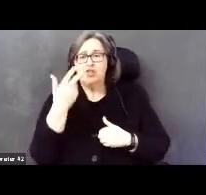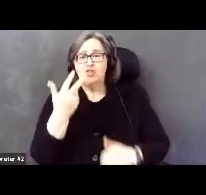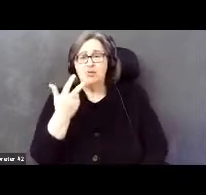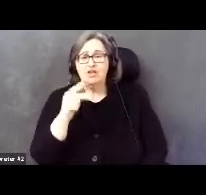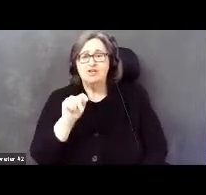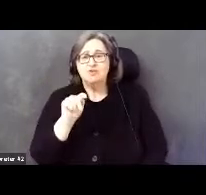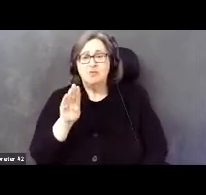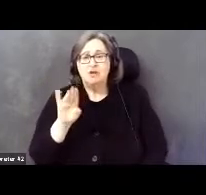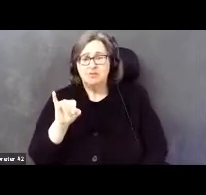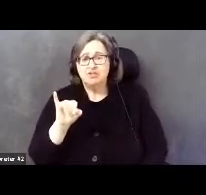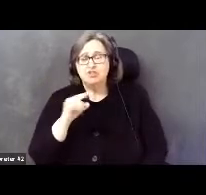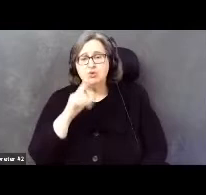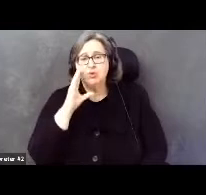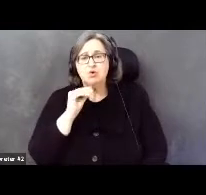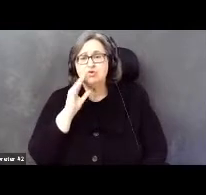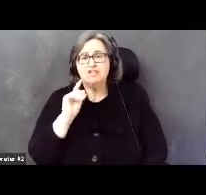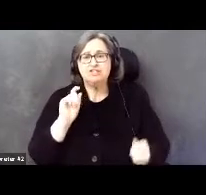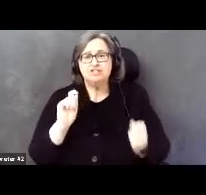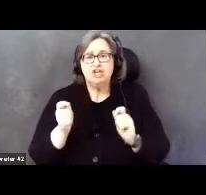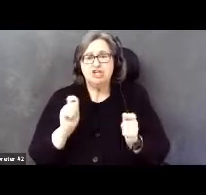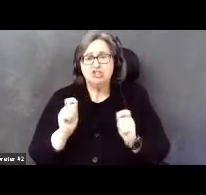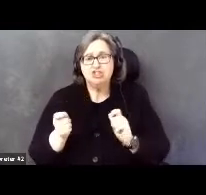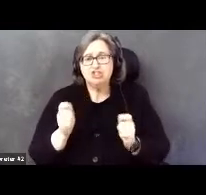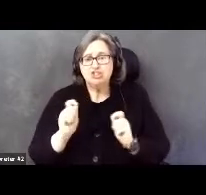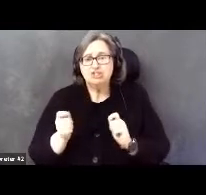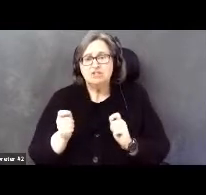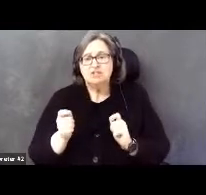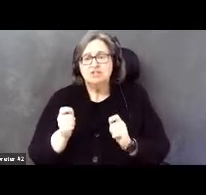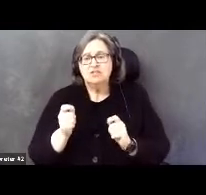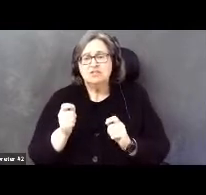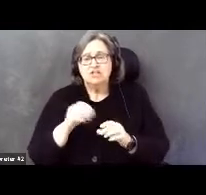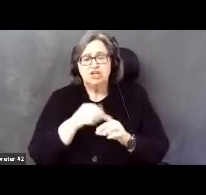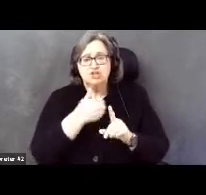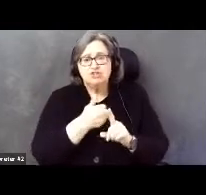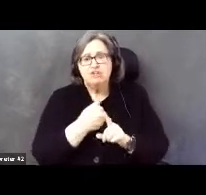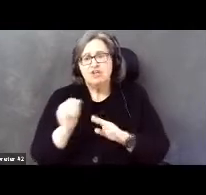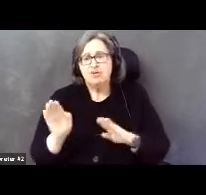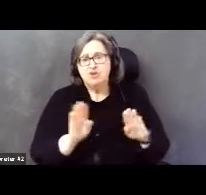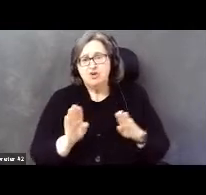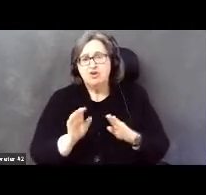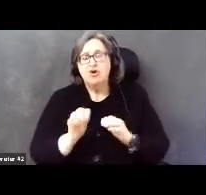injuries. You experienced changes in yourself and your behavior, and with all three of those,